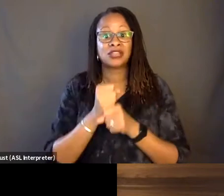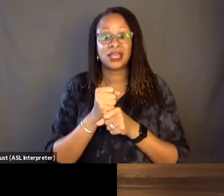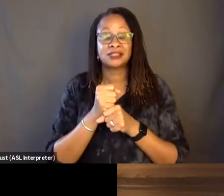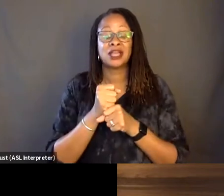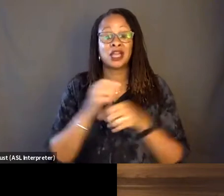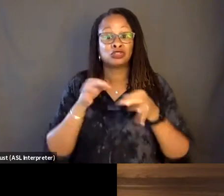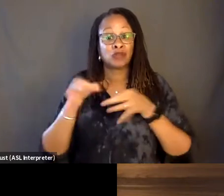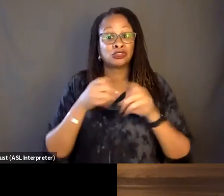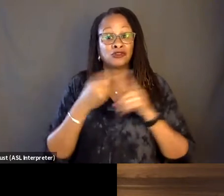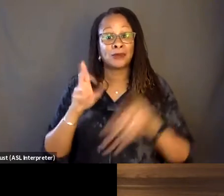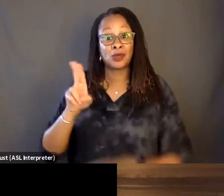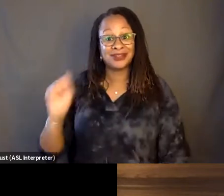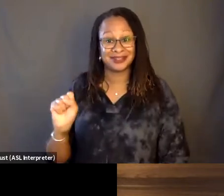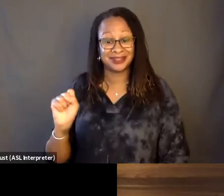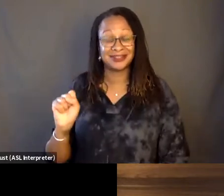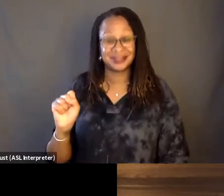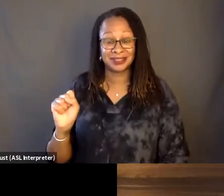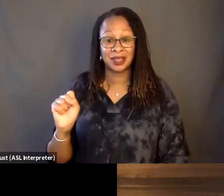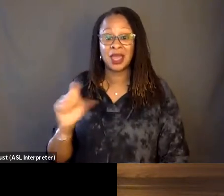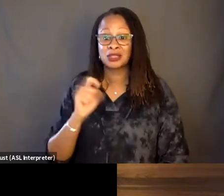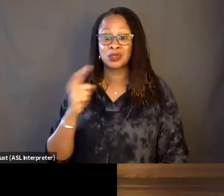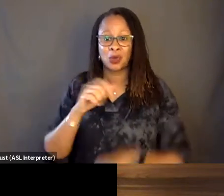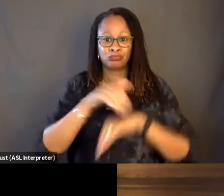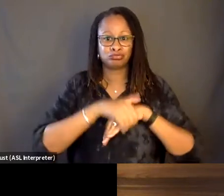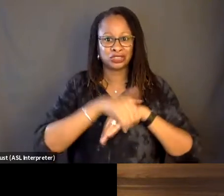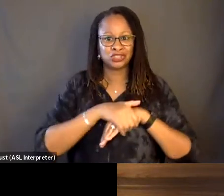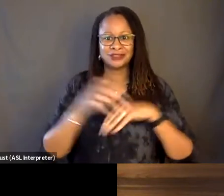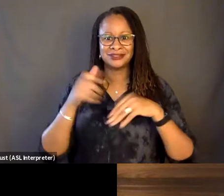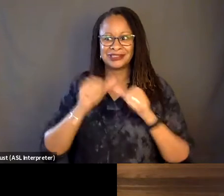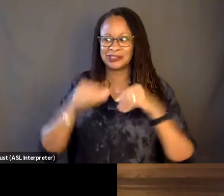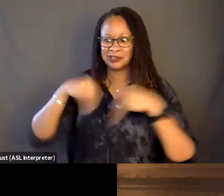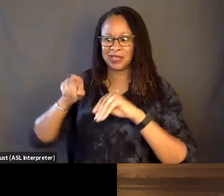And so, OK. The British are still selling them weapons. The French are still selling them weapons.